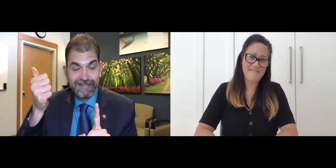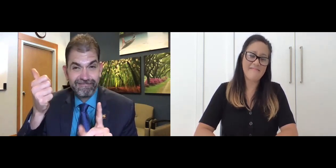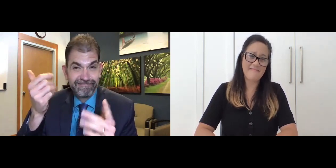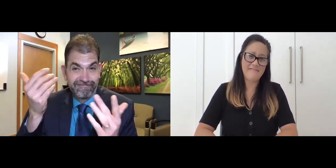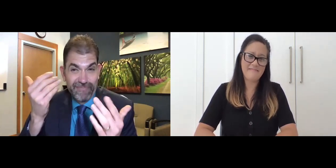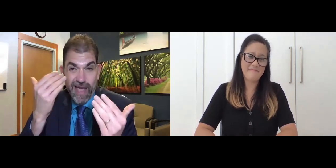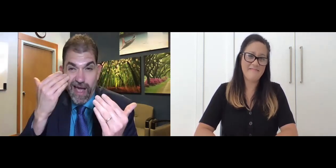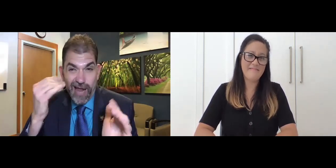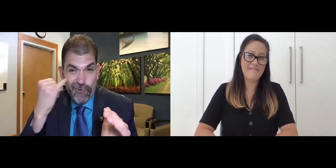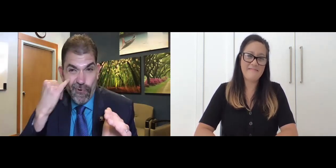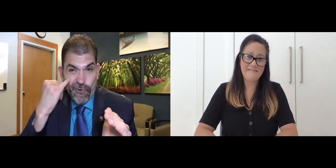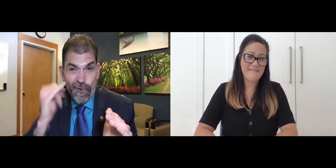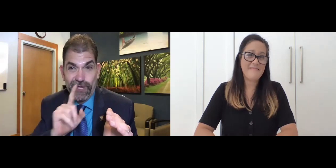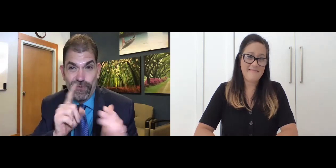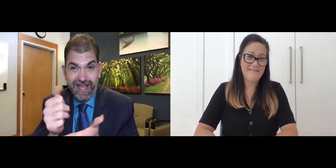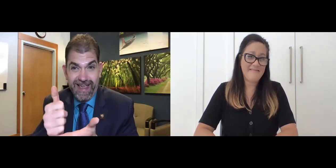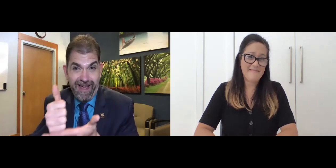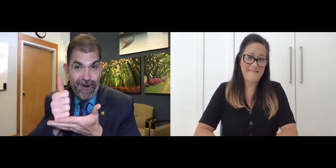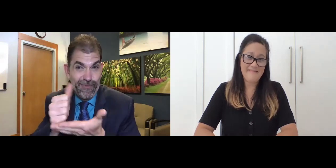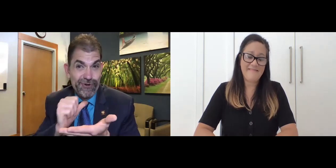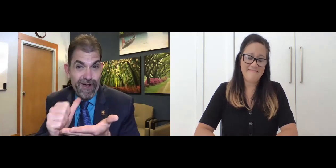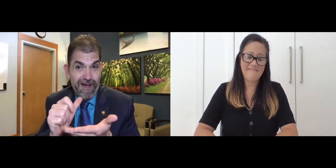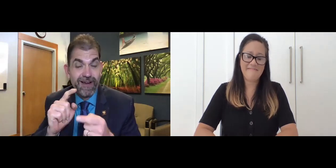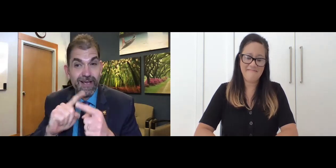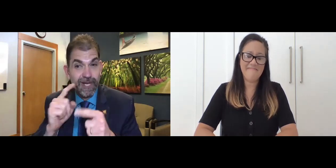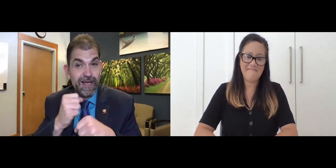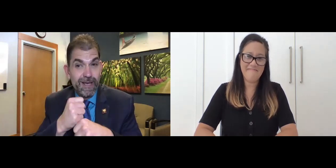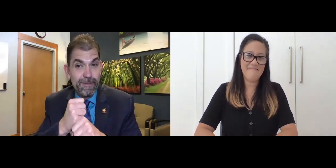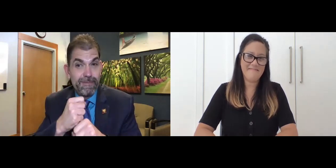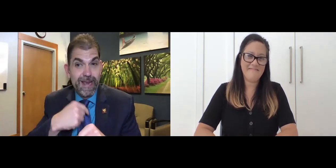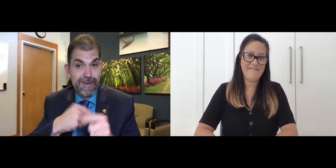better. I honestly don't know if that helped or not